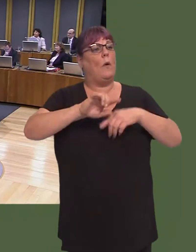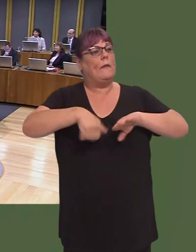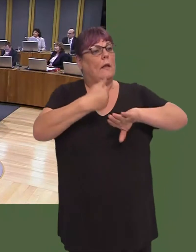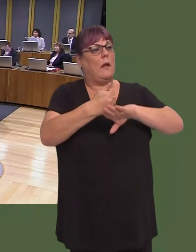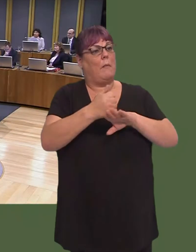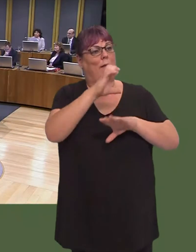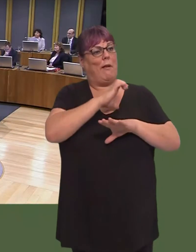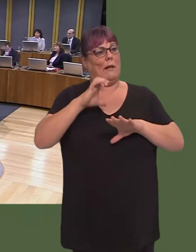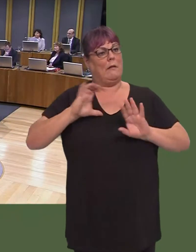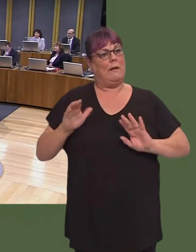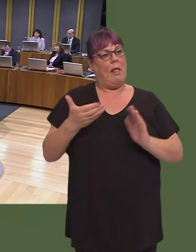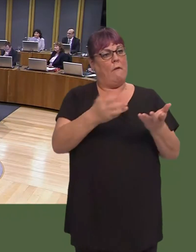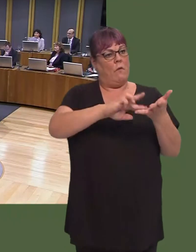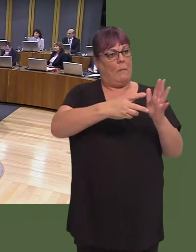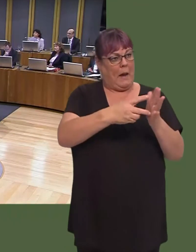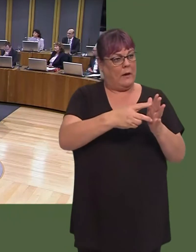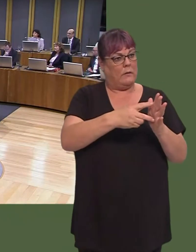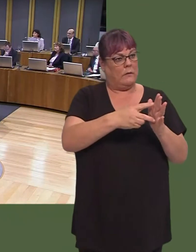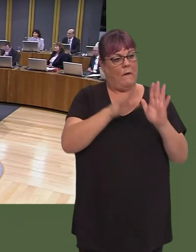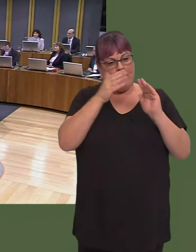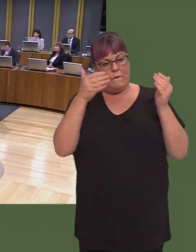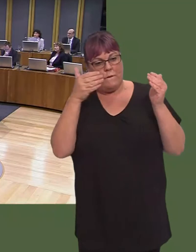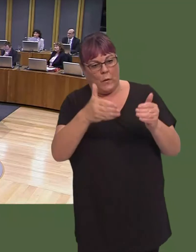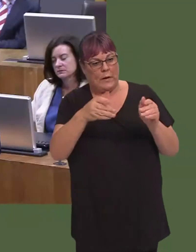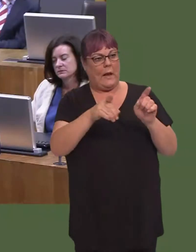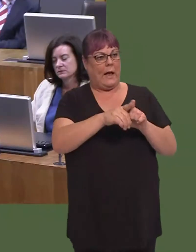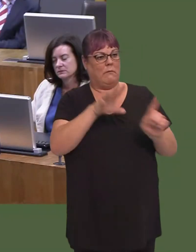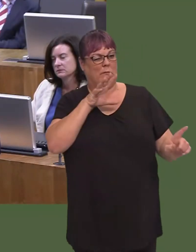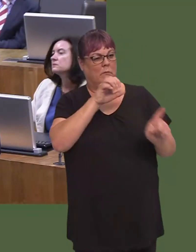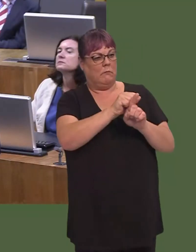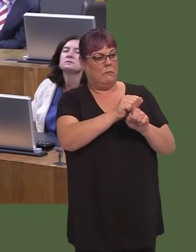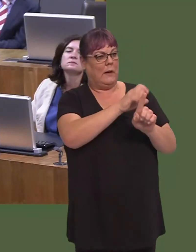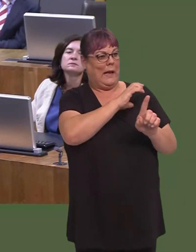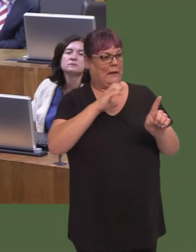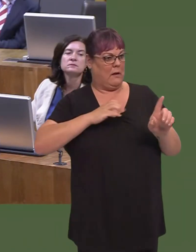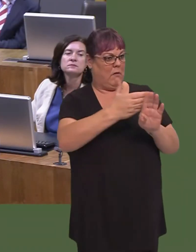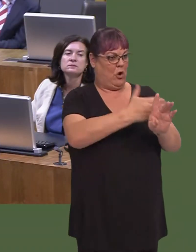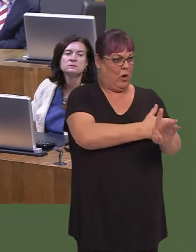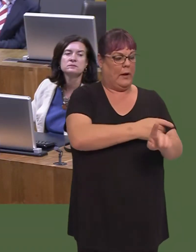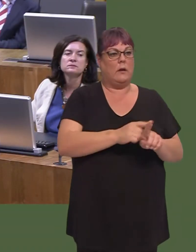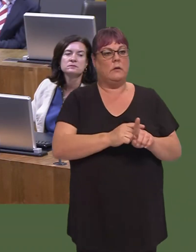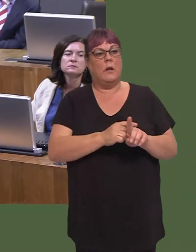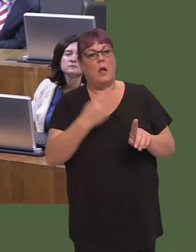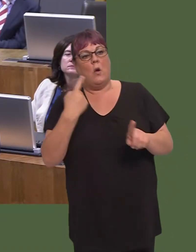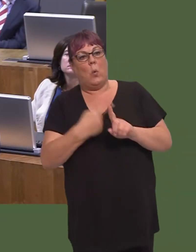loan and informed the bank that they have moved to where we live, so I'm receiving letters